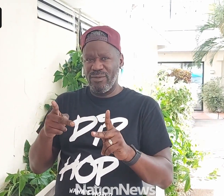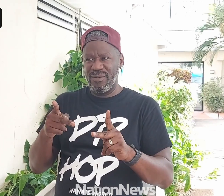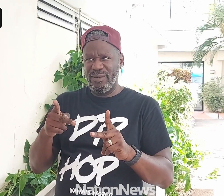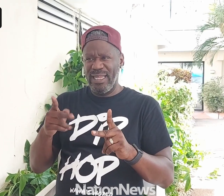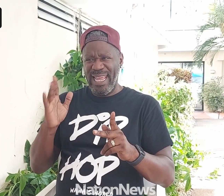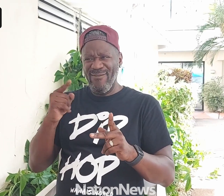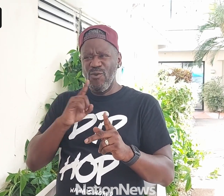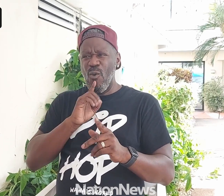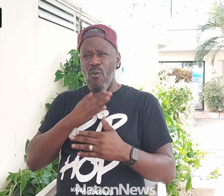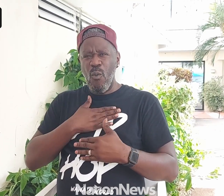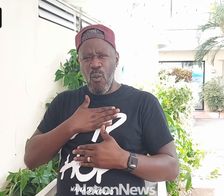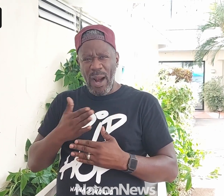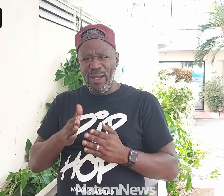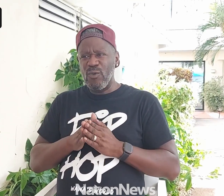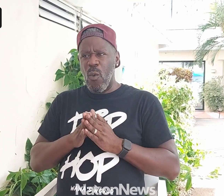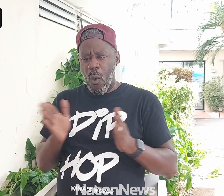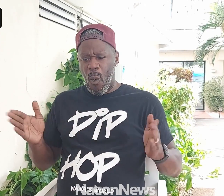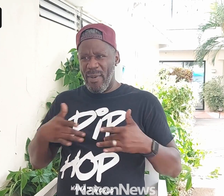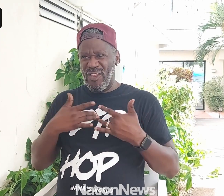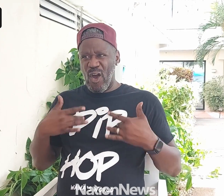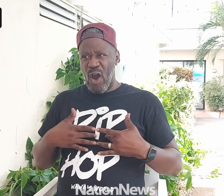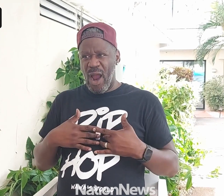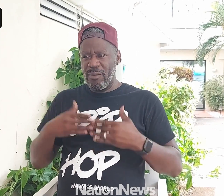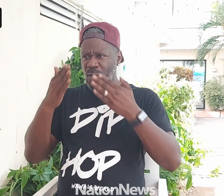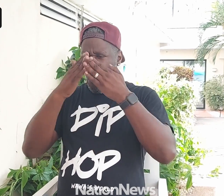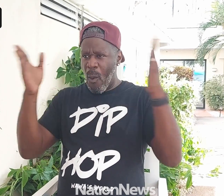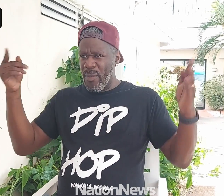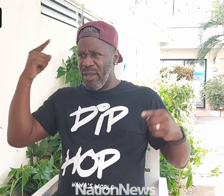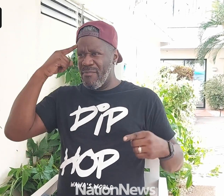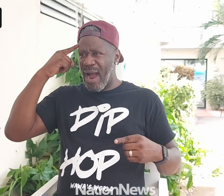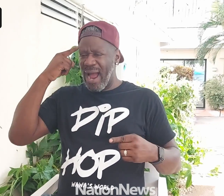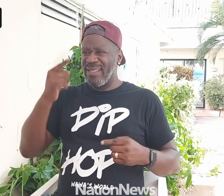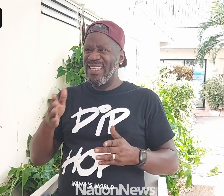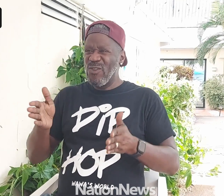the hearing with the hearing Community who are willing to work with us and open their